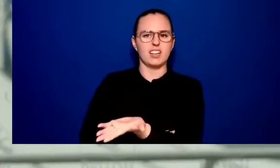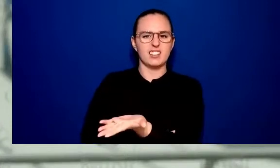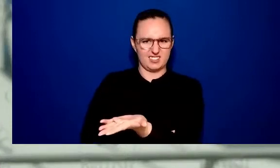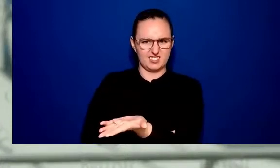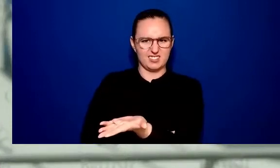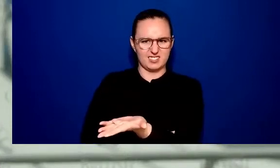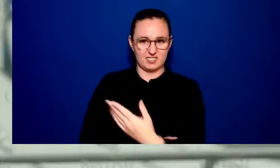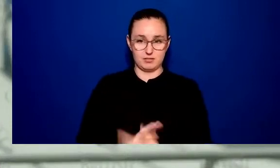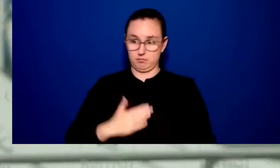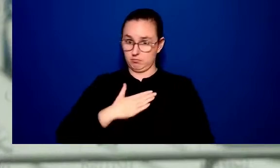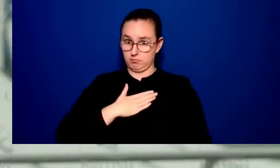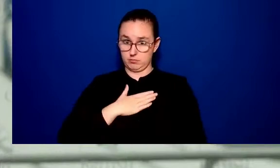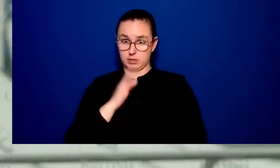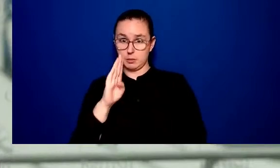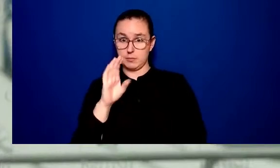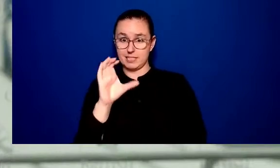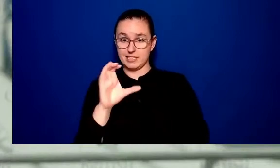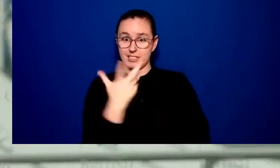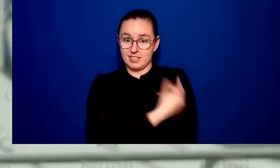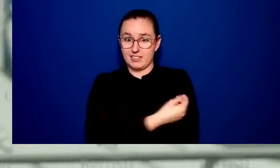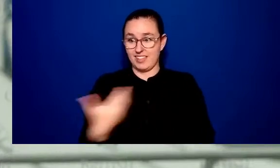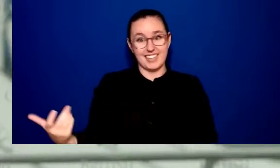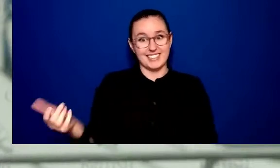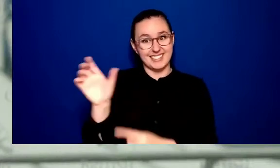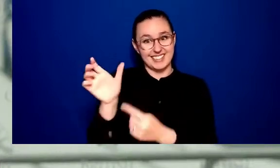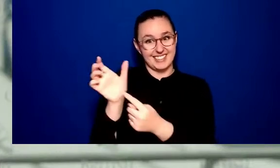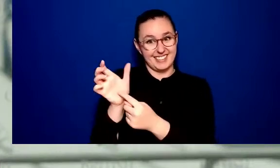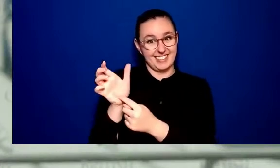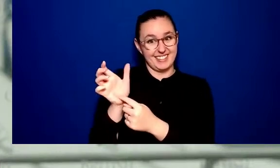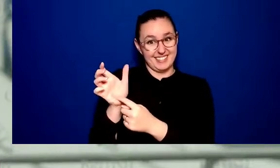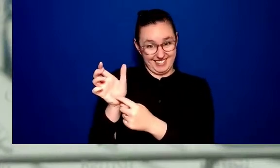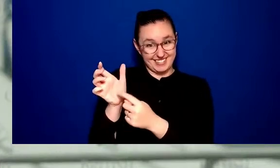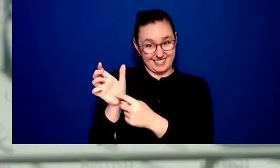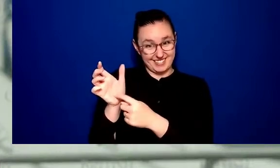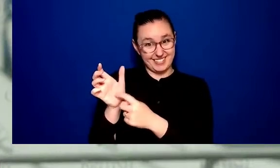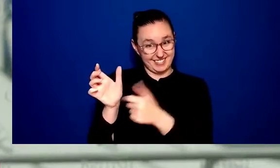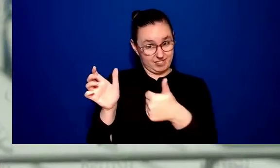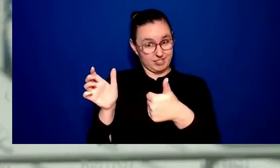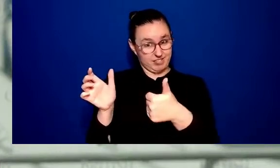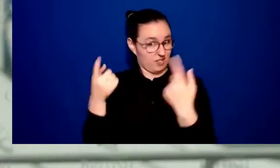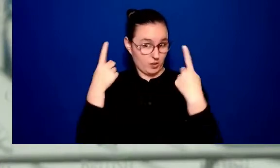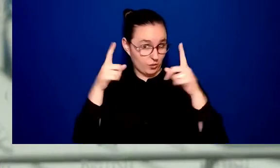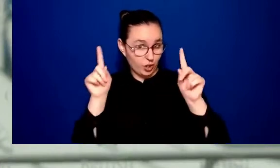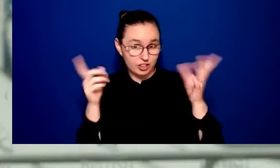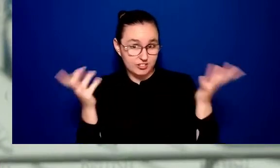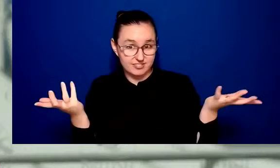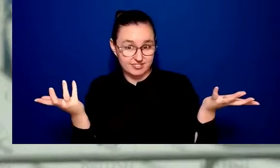of that. We know that that works because it is able to get that information from